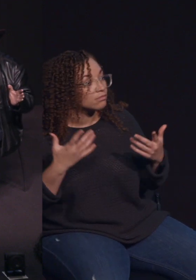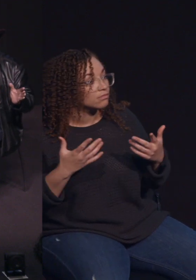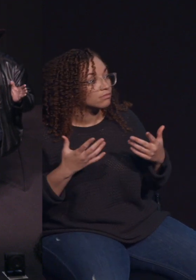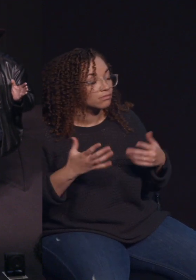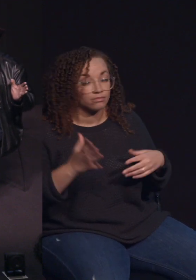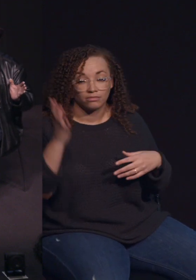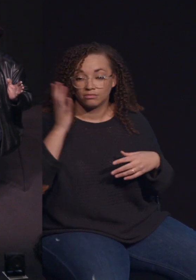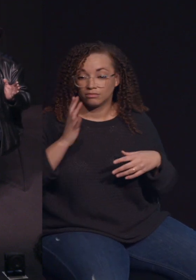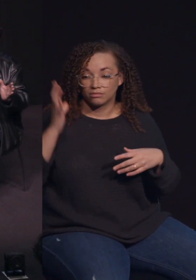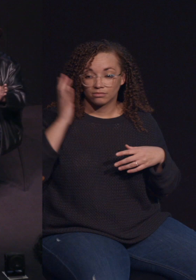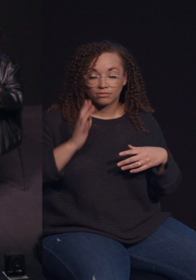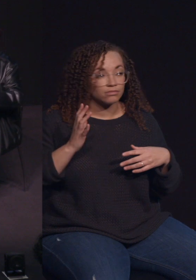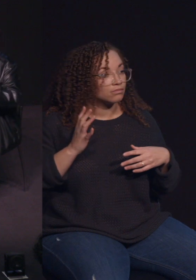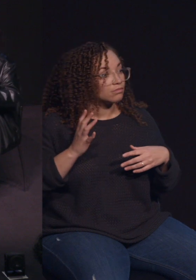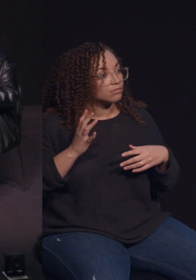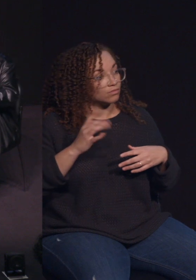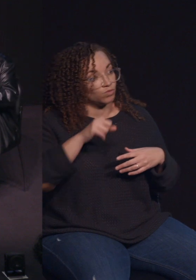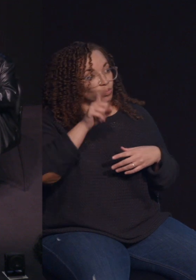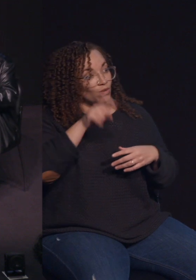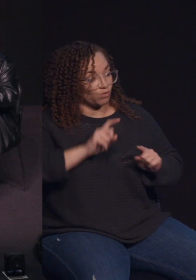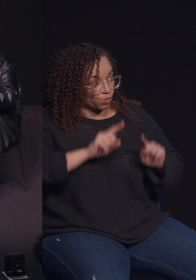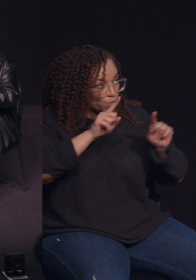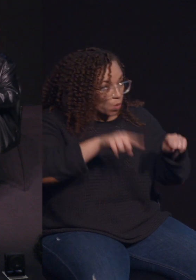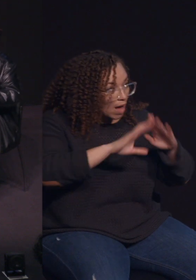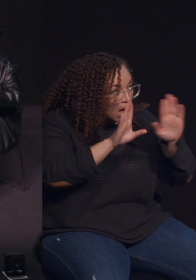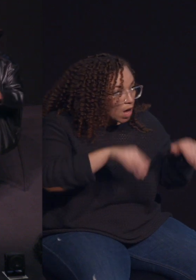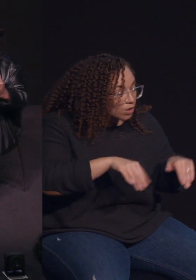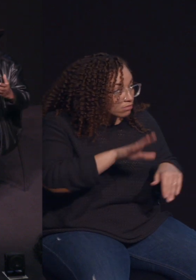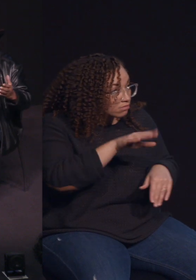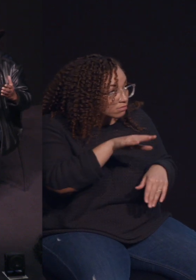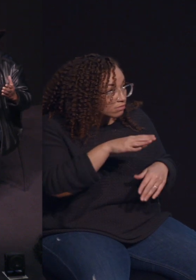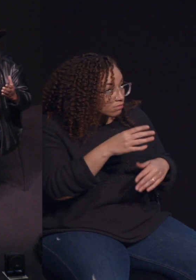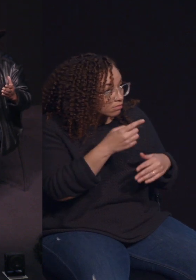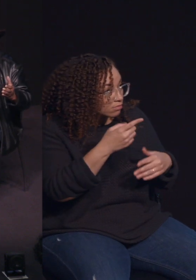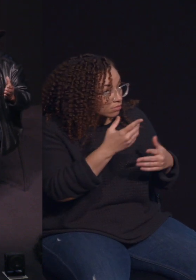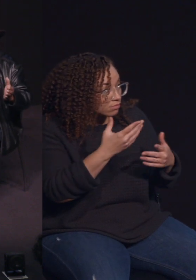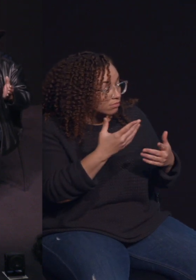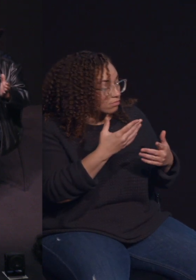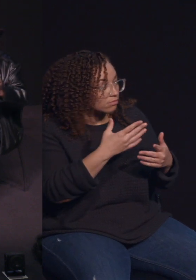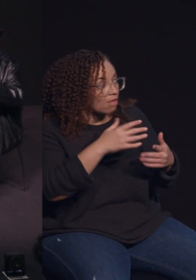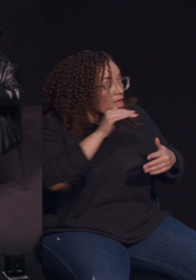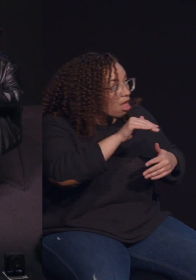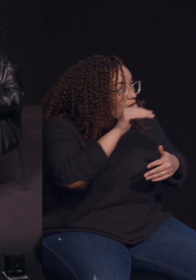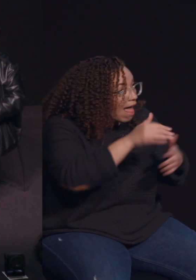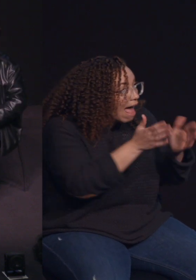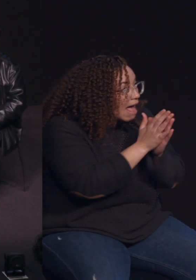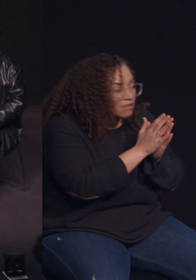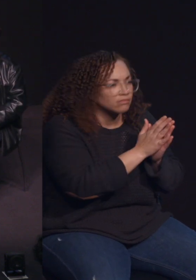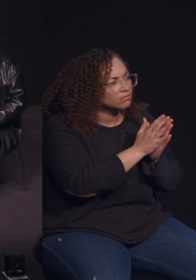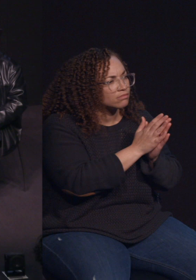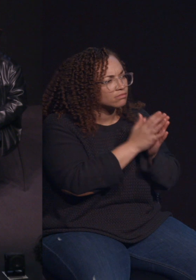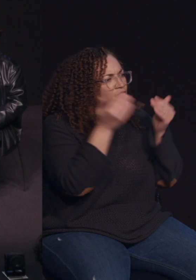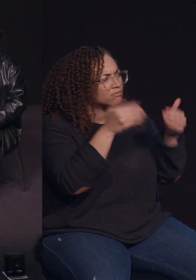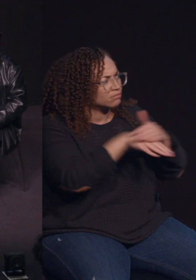If you happen to go by someone's house, you want a drink of water, you just go in and get it. You wanted food, you leave a note, take it, you know?